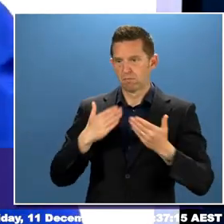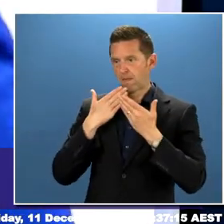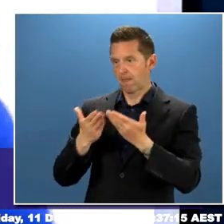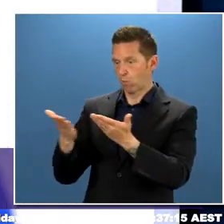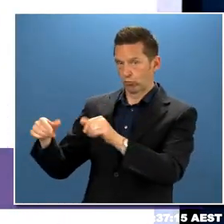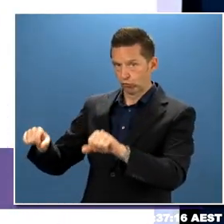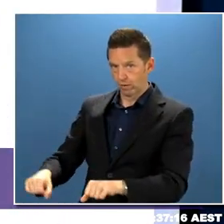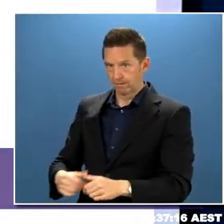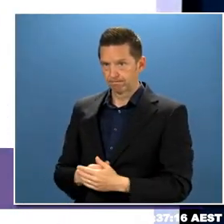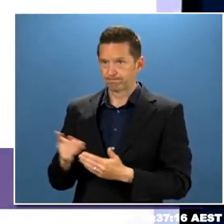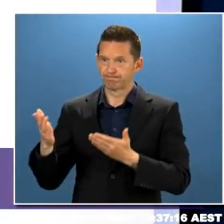Thank you, Ms Eastman.